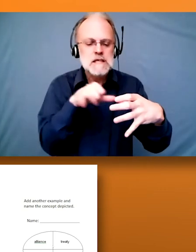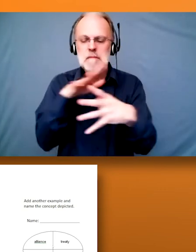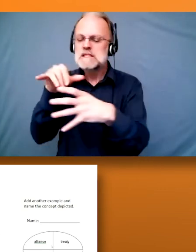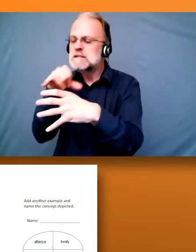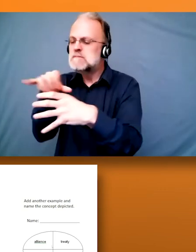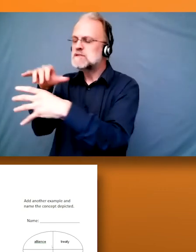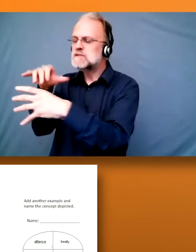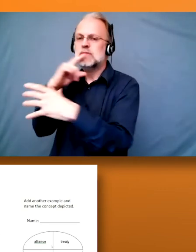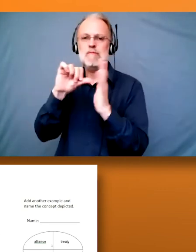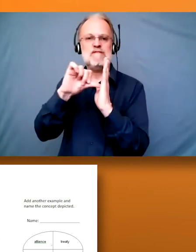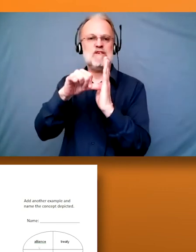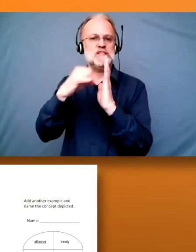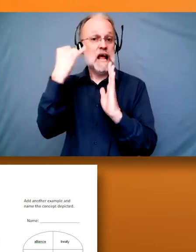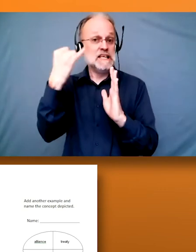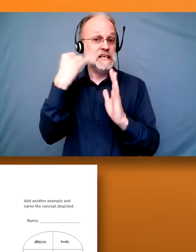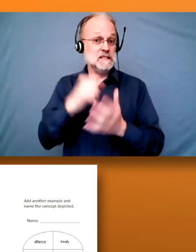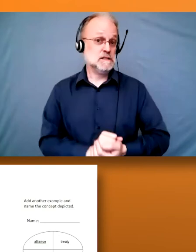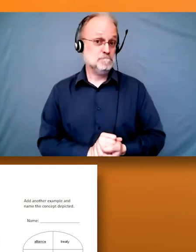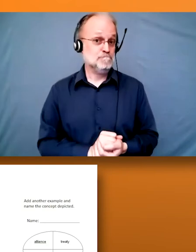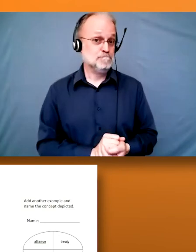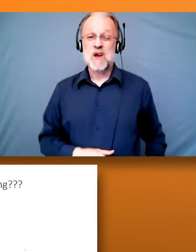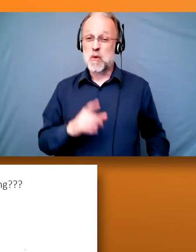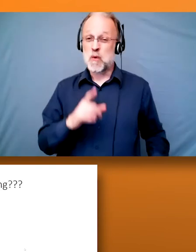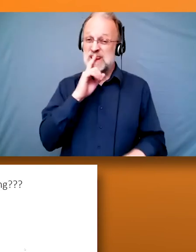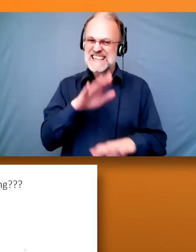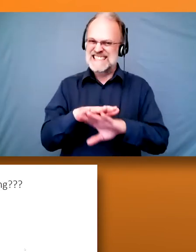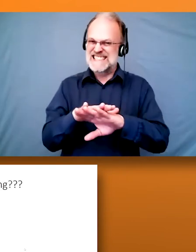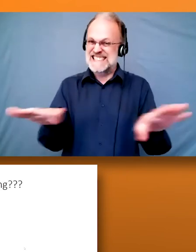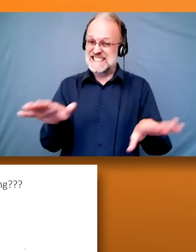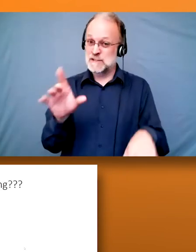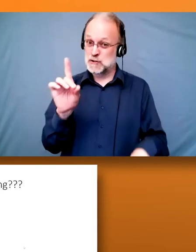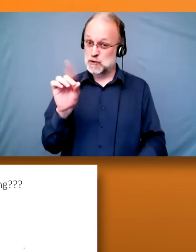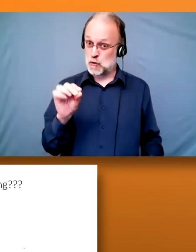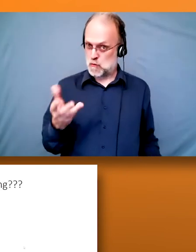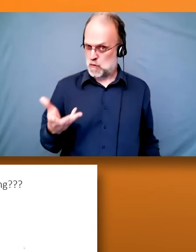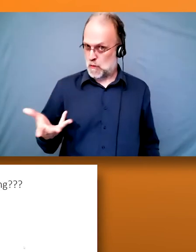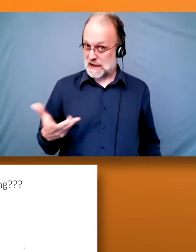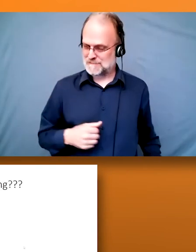you can reinforce those ideas. What should we really not be doing?